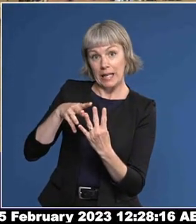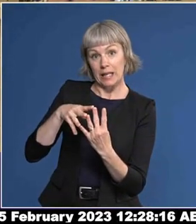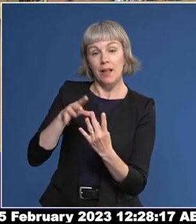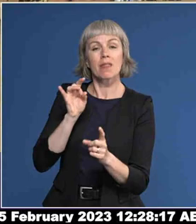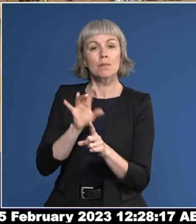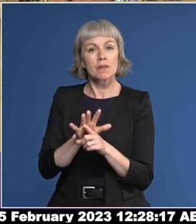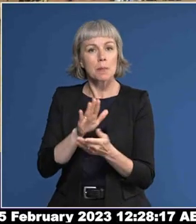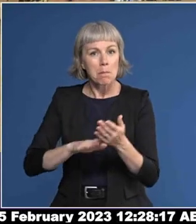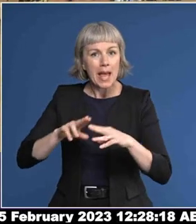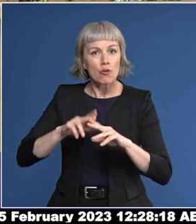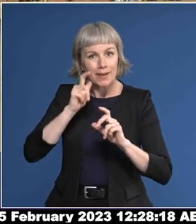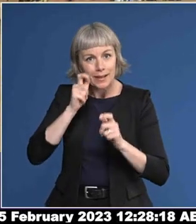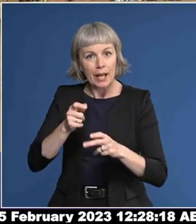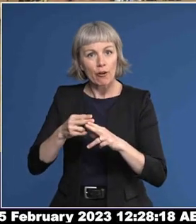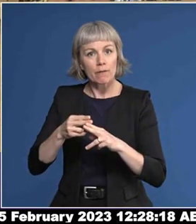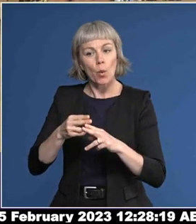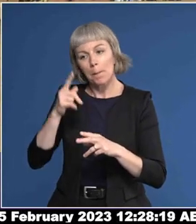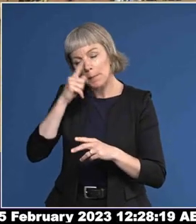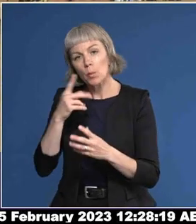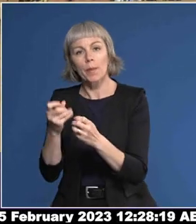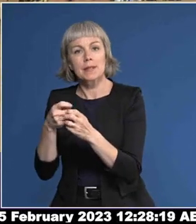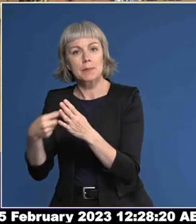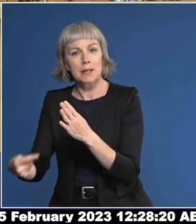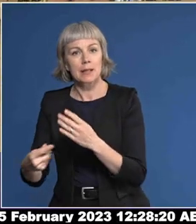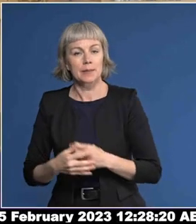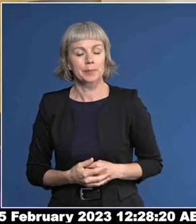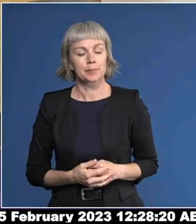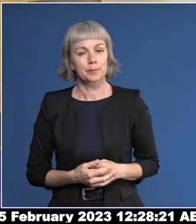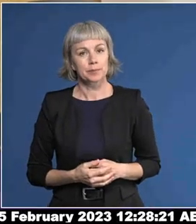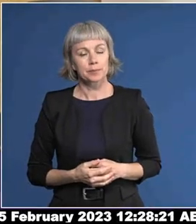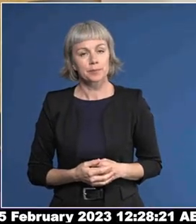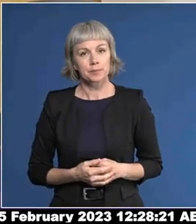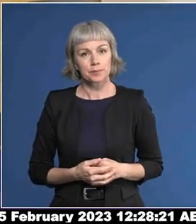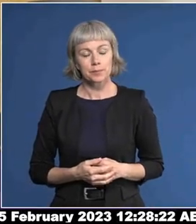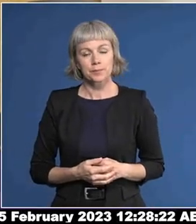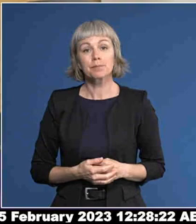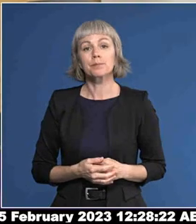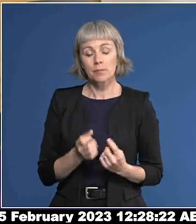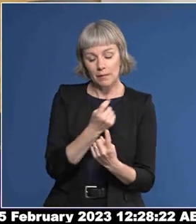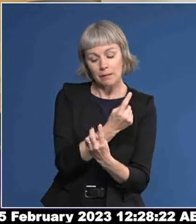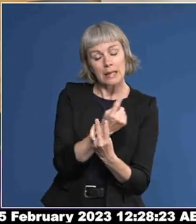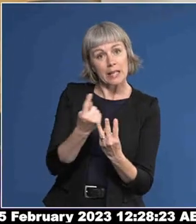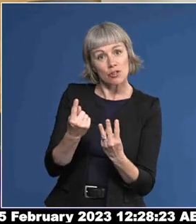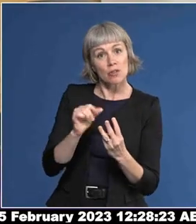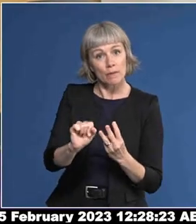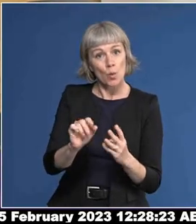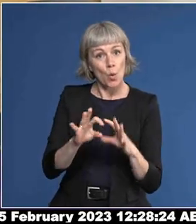disability. MS EASTMAN: In terms of each of your organisations, do you accept that both